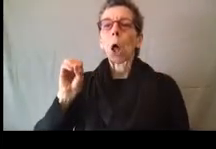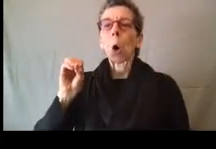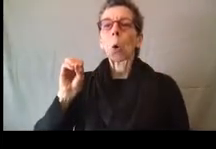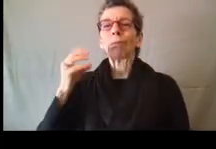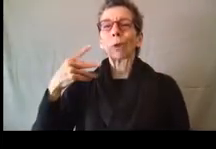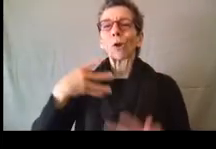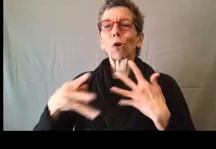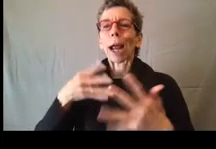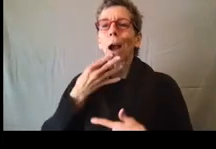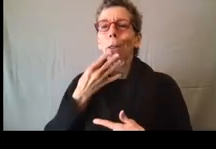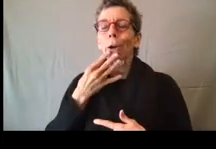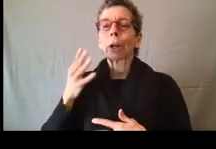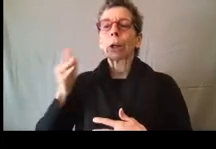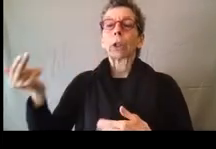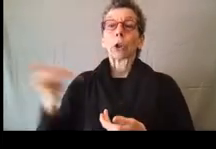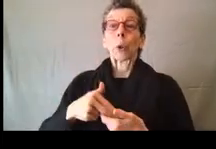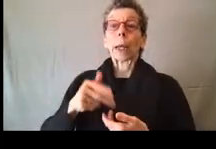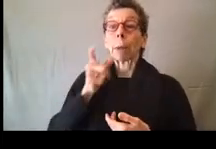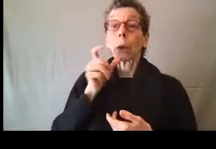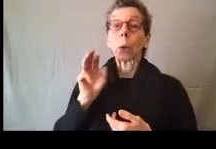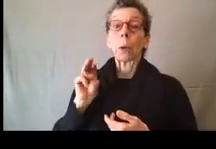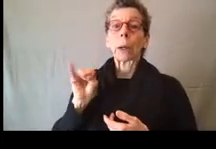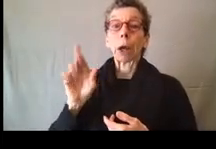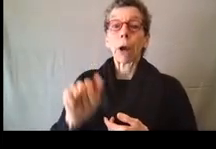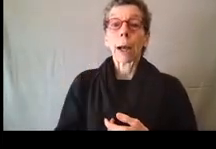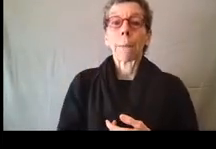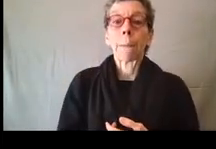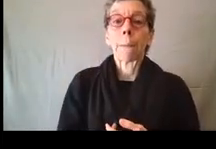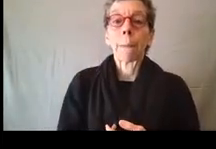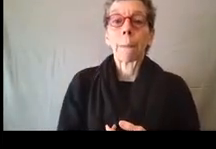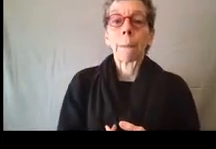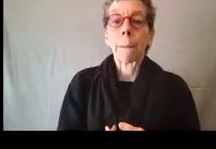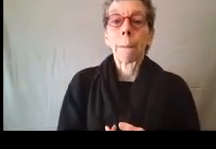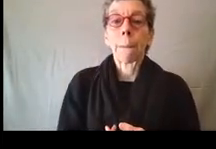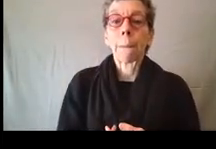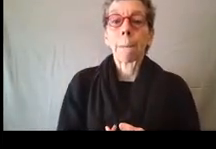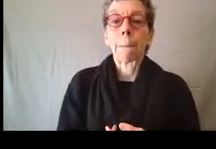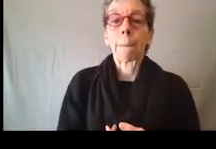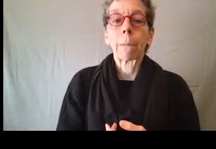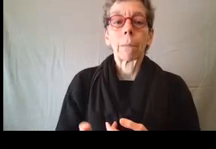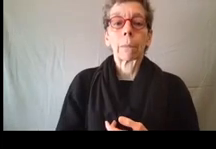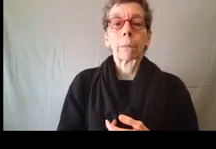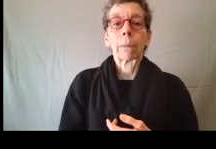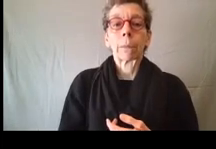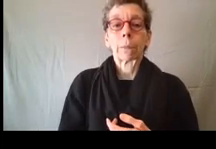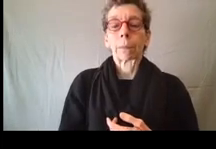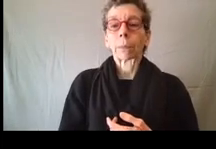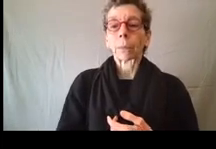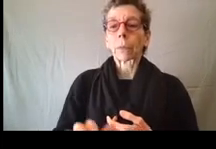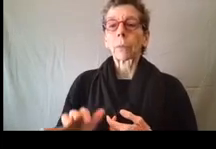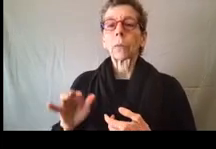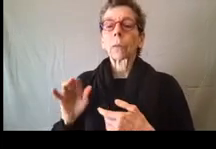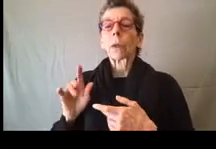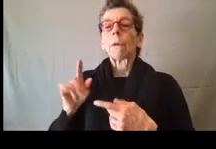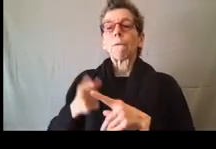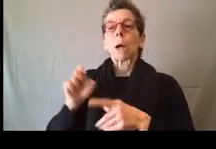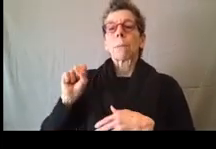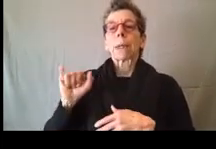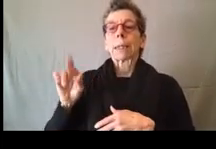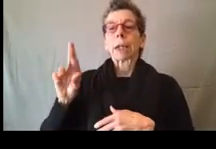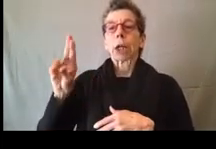is Meera Adya. Southeast ADA is project of the Burton Blatt Institute at Syracuse University.